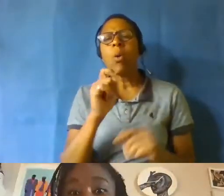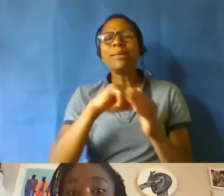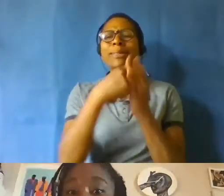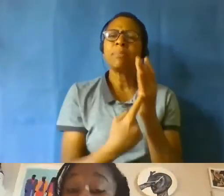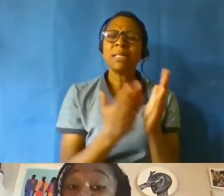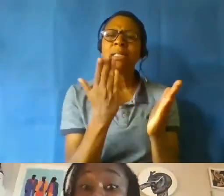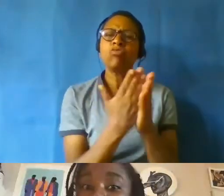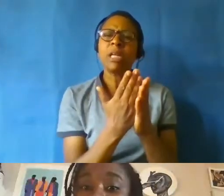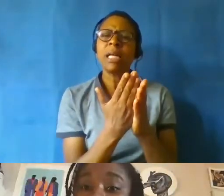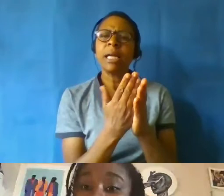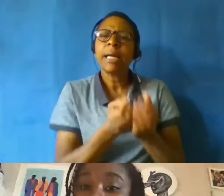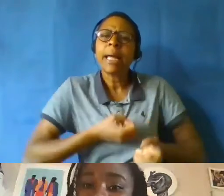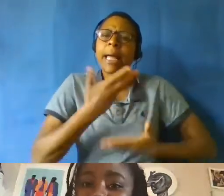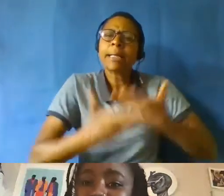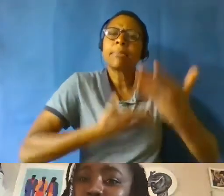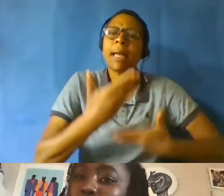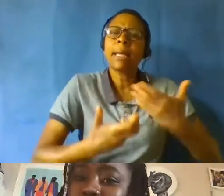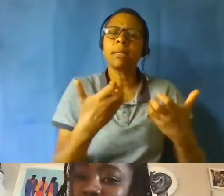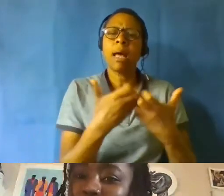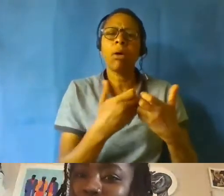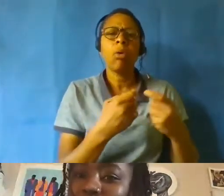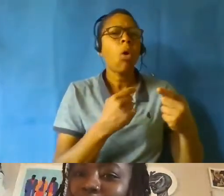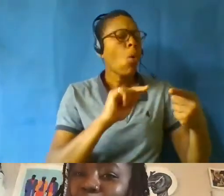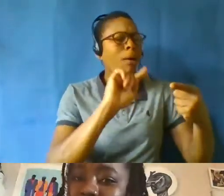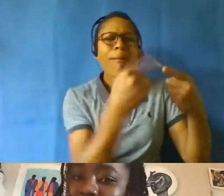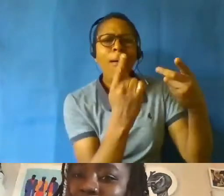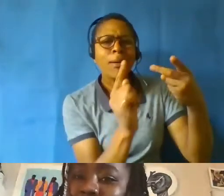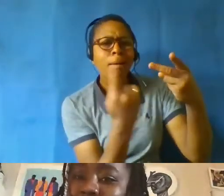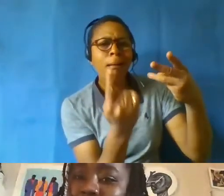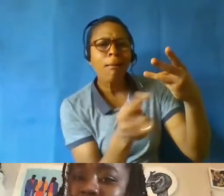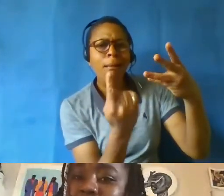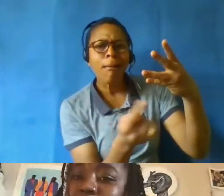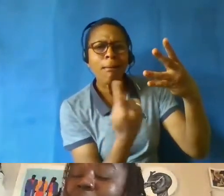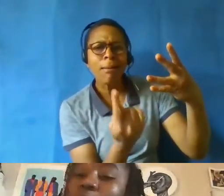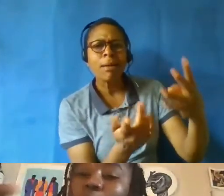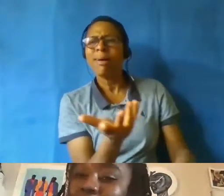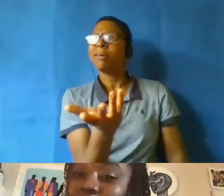being like the primary focus in most of like these media media ways of thinking